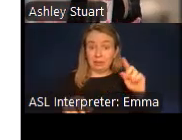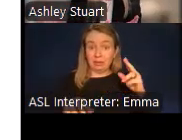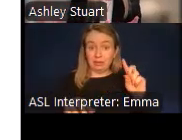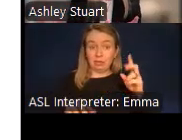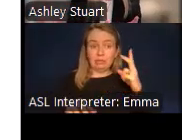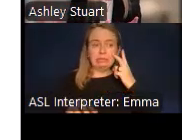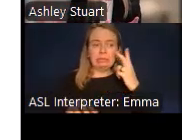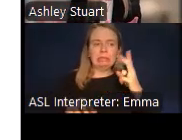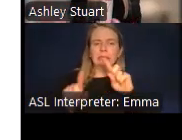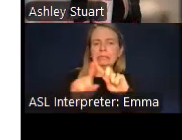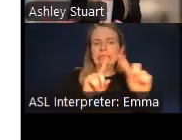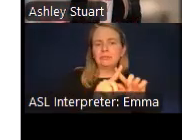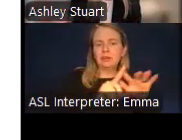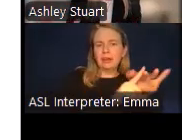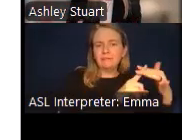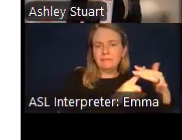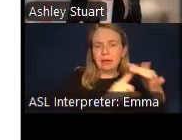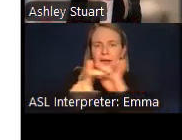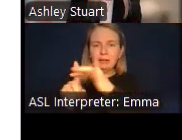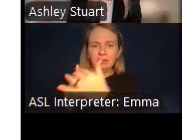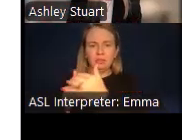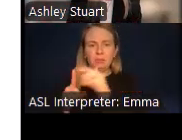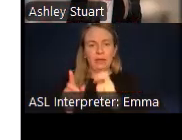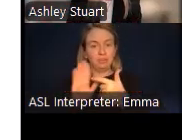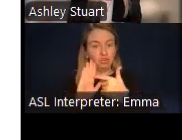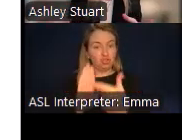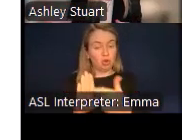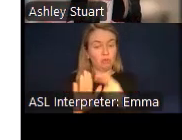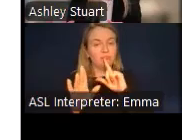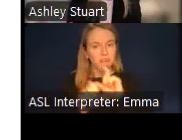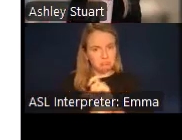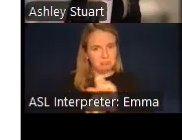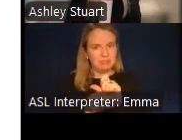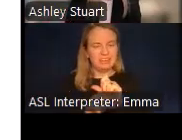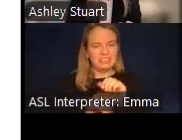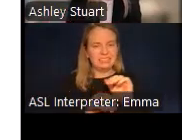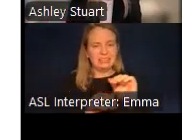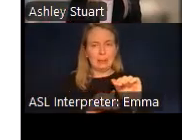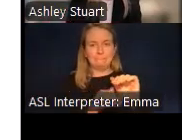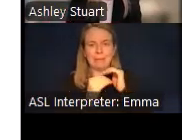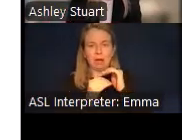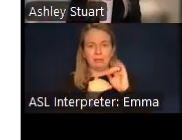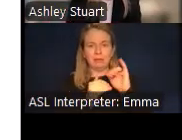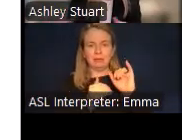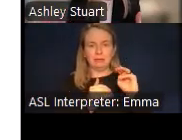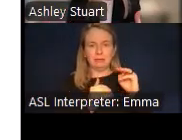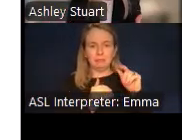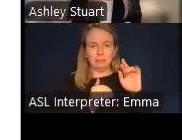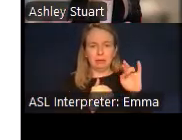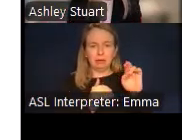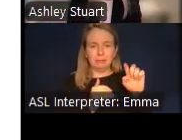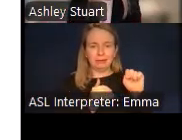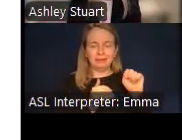different settings. So we have to demonstrate that there really is this impairment in regardless of where the child is